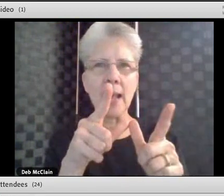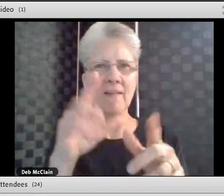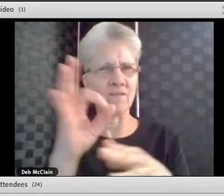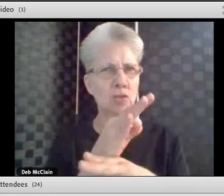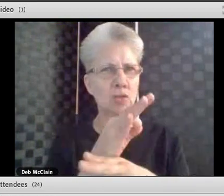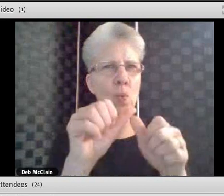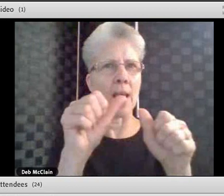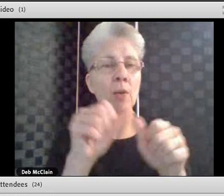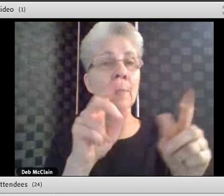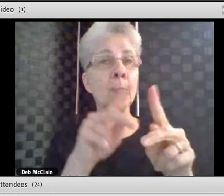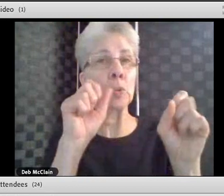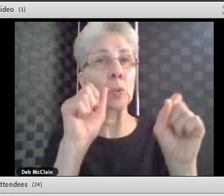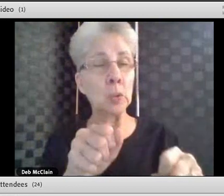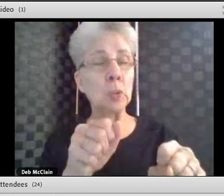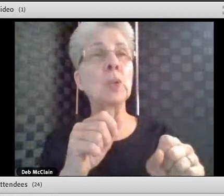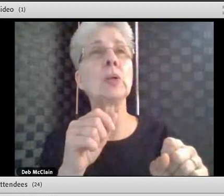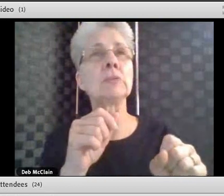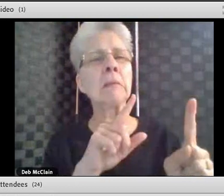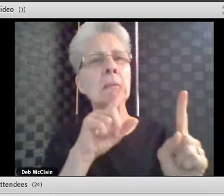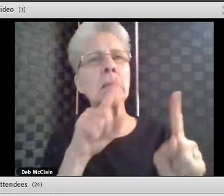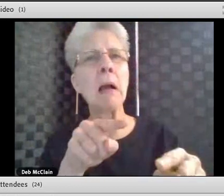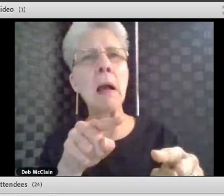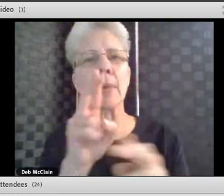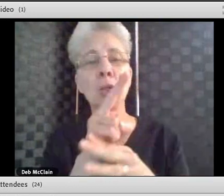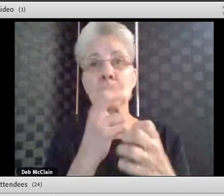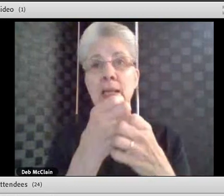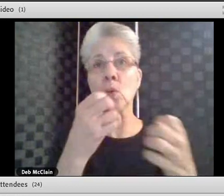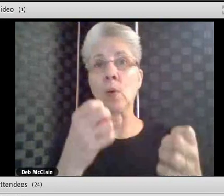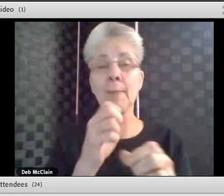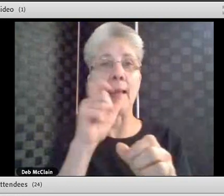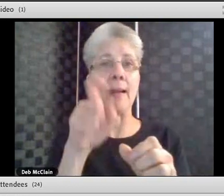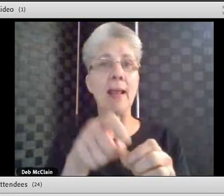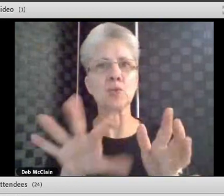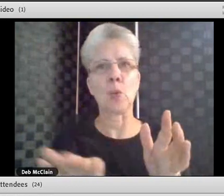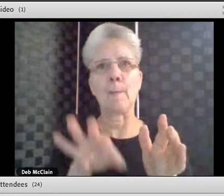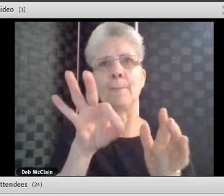multifunctional area where people could come and use the equipment